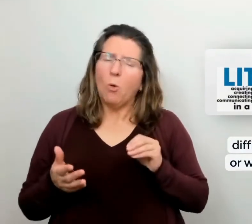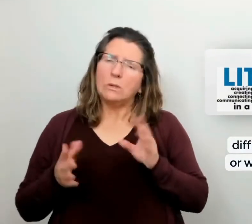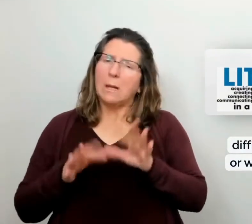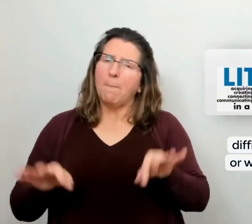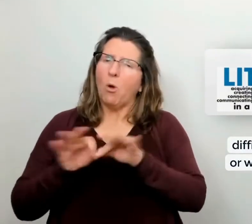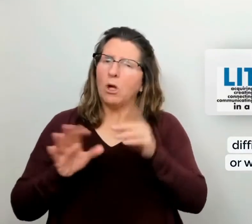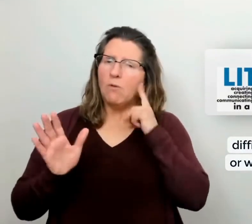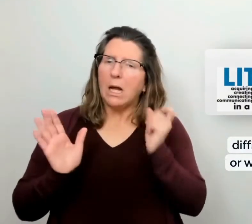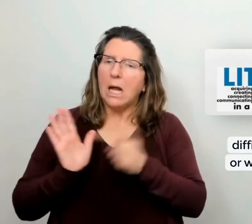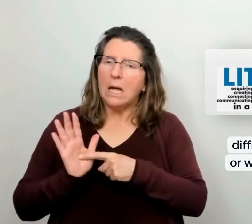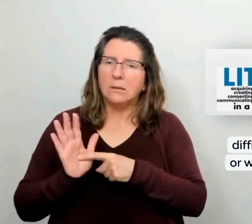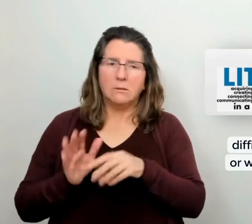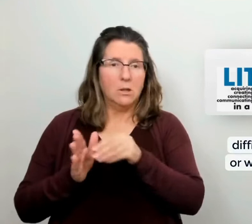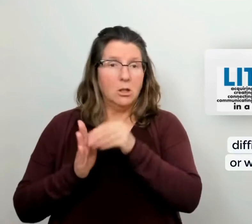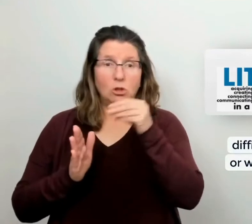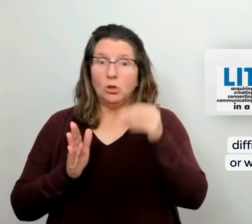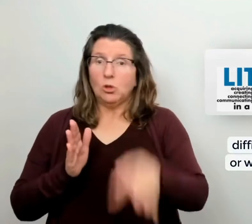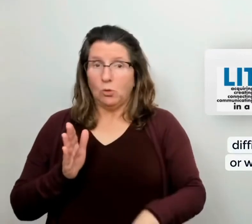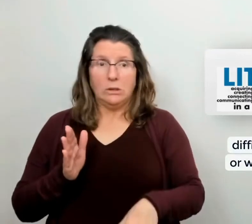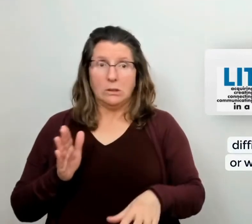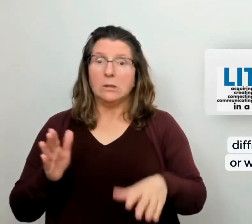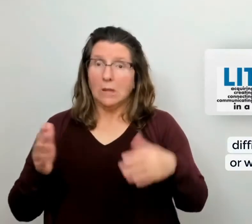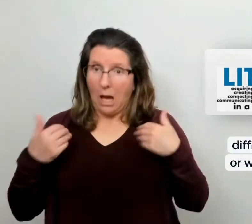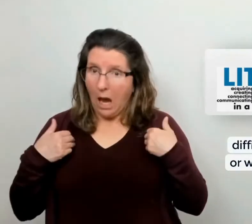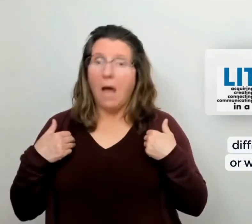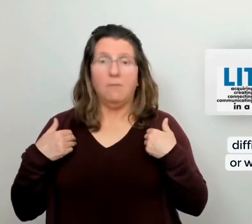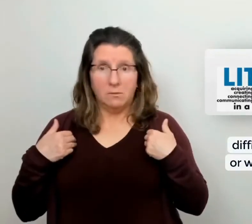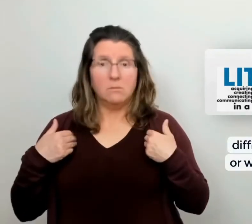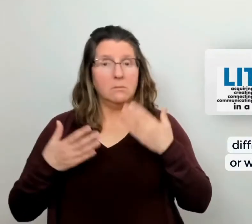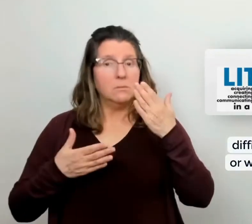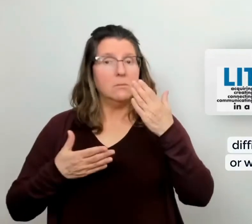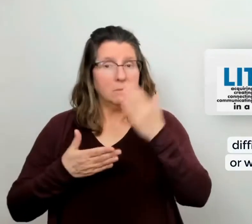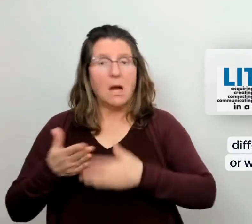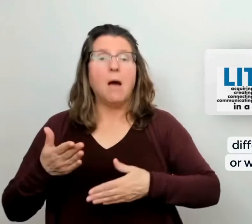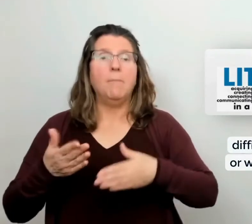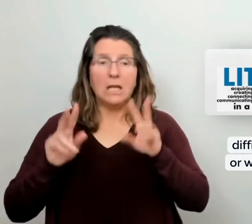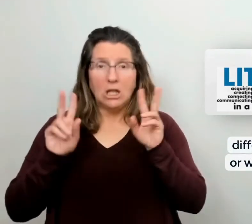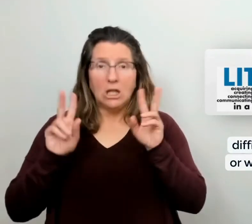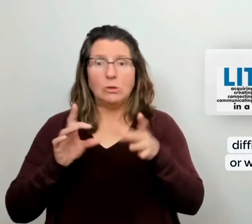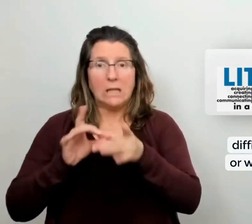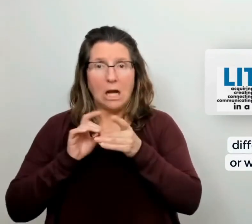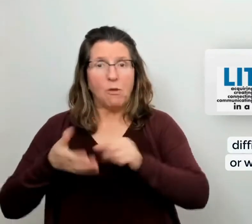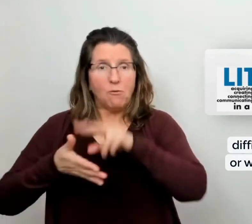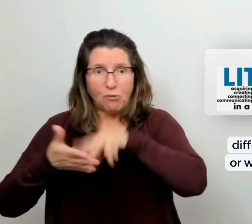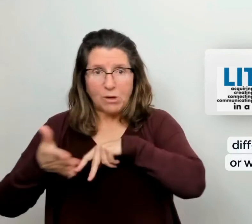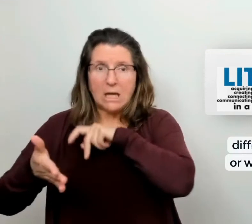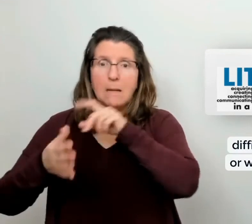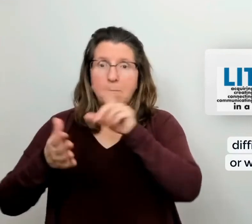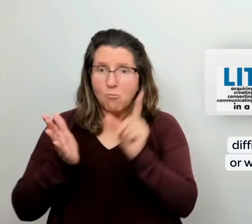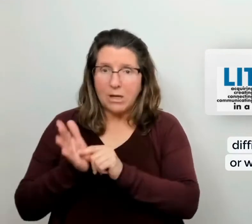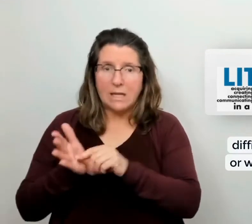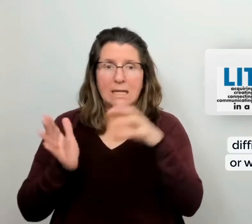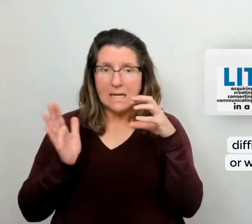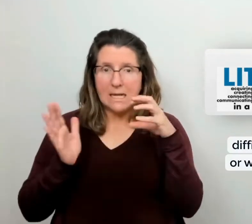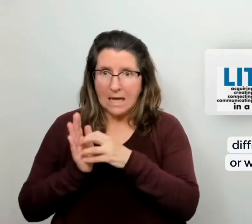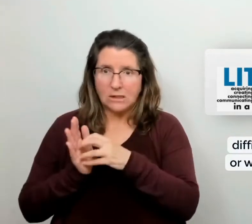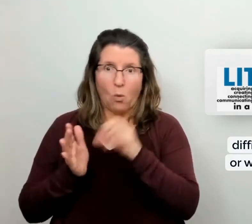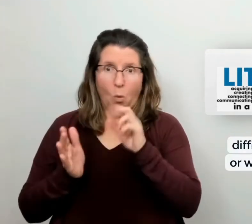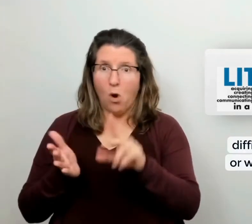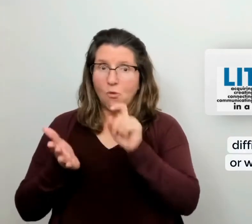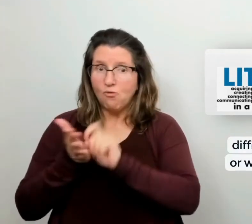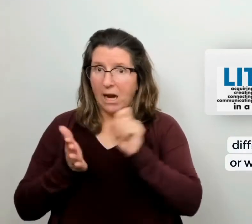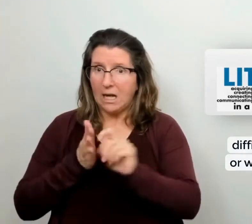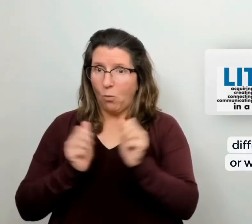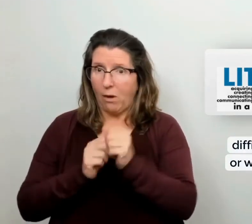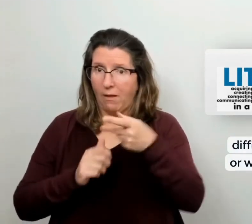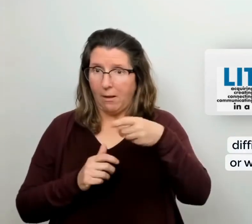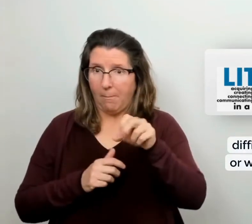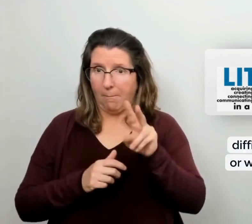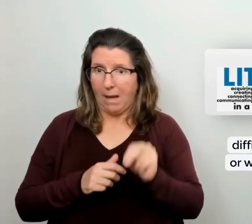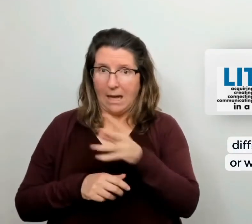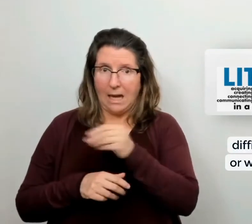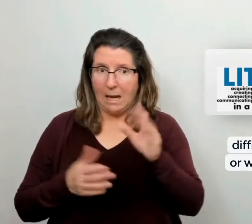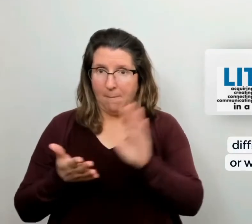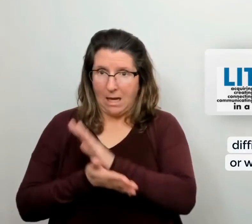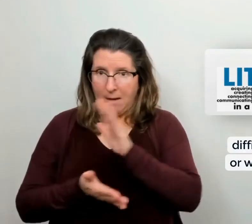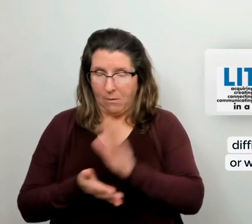So, we acknowledge that some students have difficulty reading printed text, and / or writing with pen and paper.